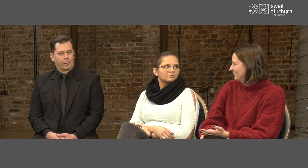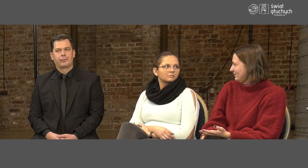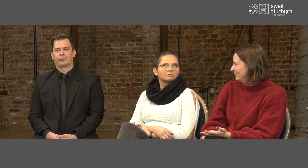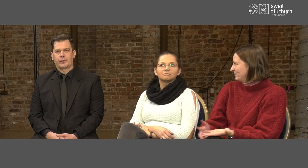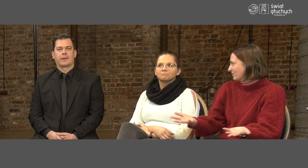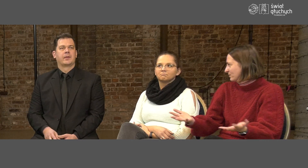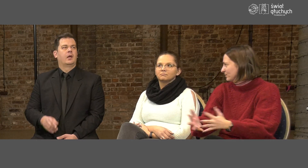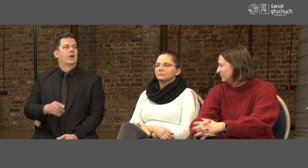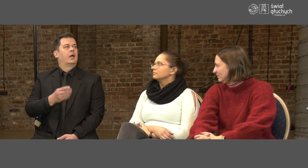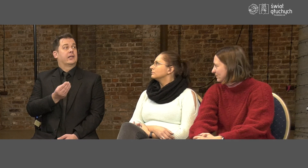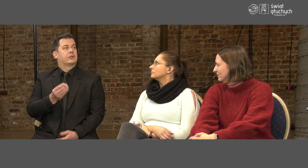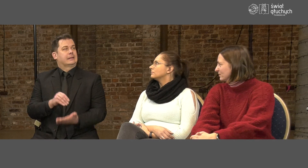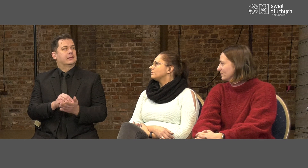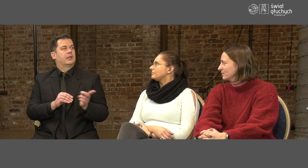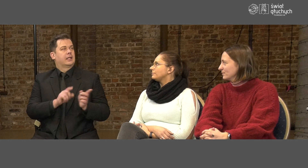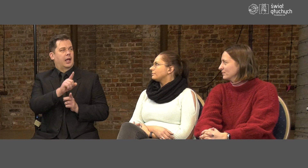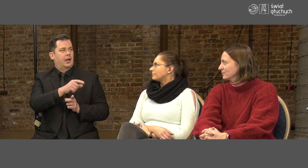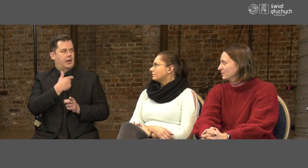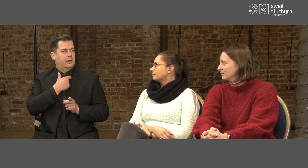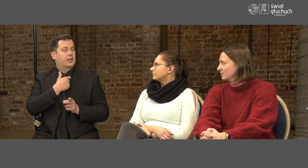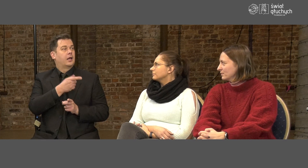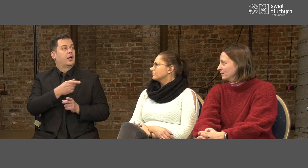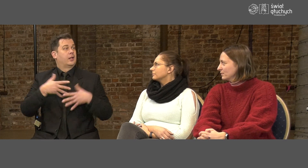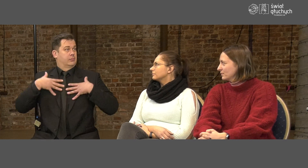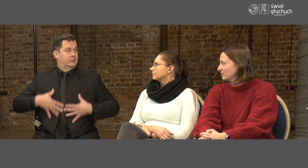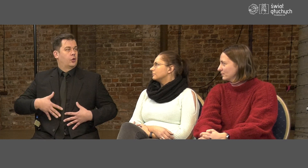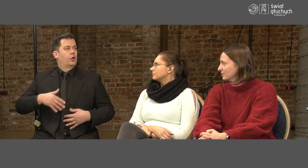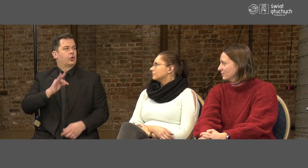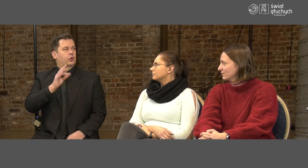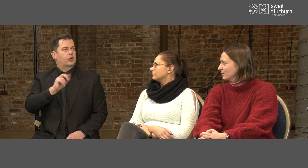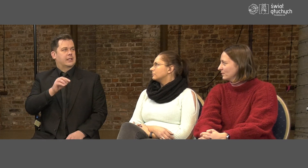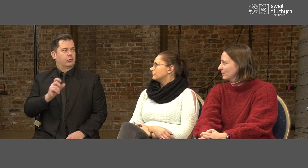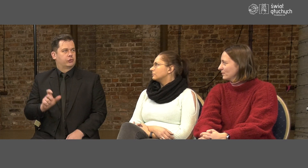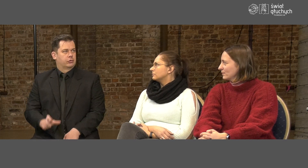[Tomek] I'll just add some information for Adrian (the interpreter): this is how we sign "identity."